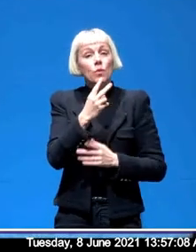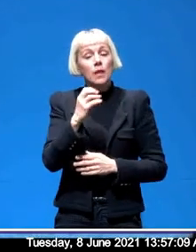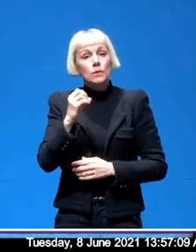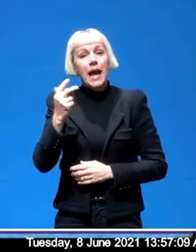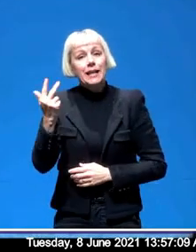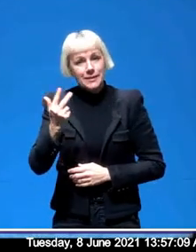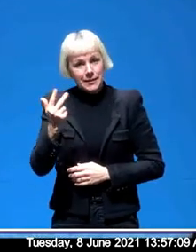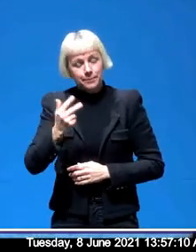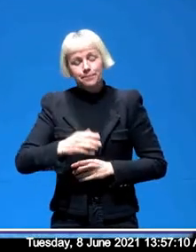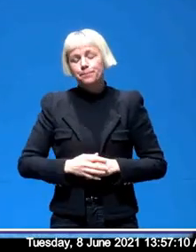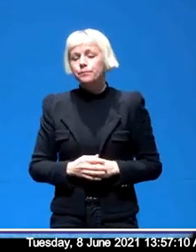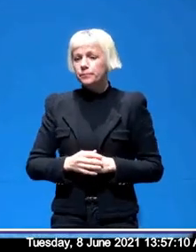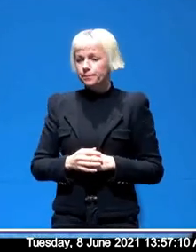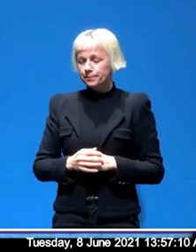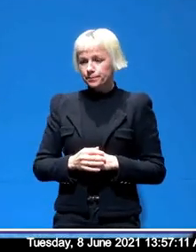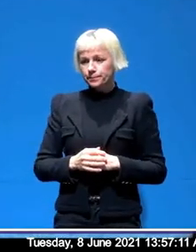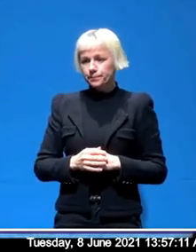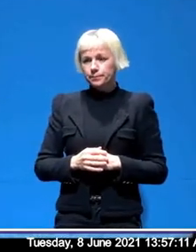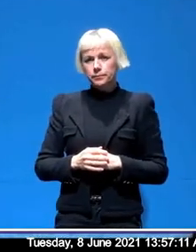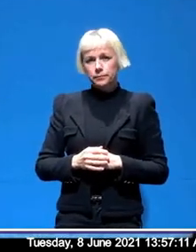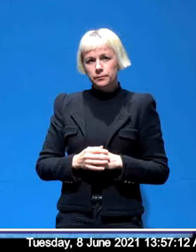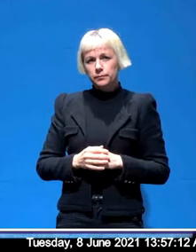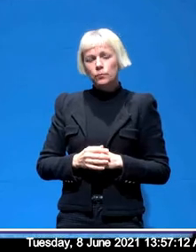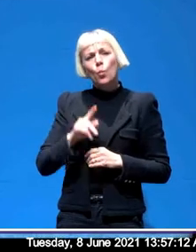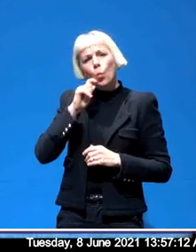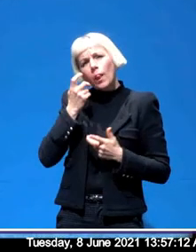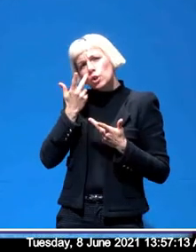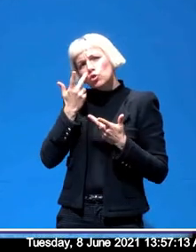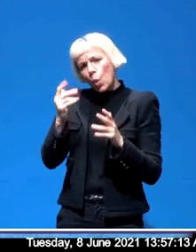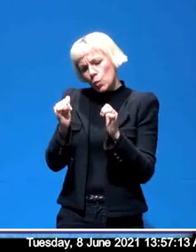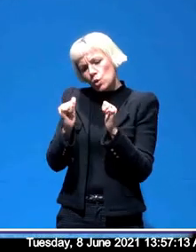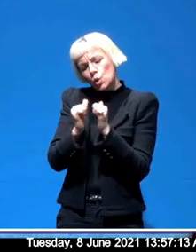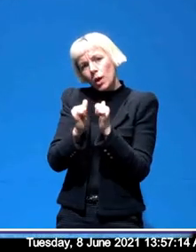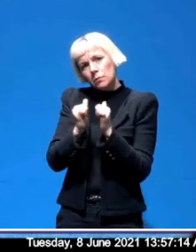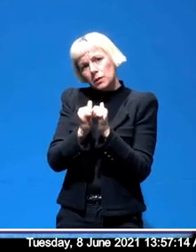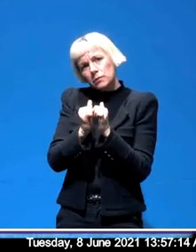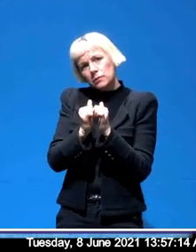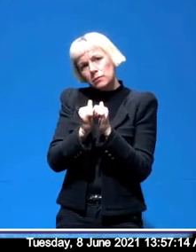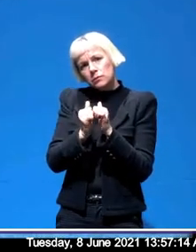I want to show you a document at hearing bundle B, tab 71.